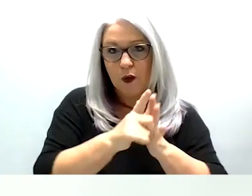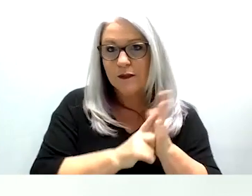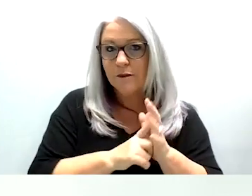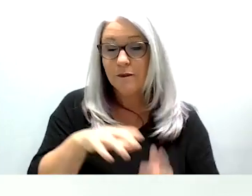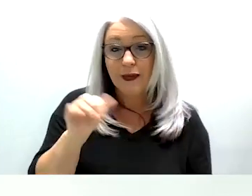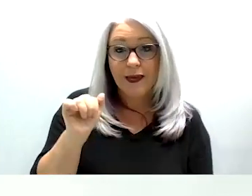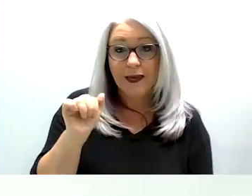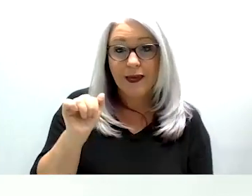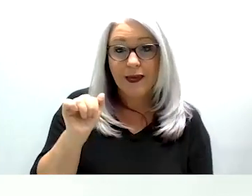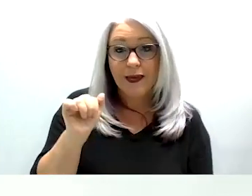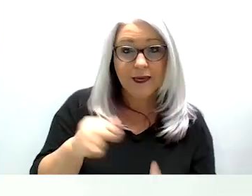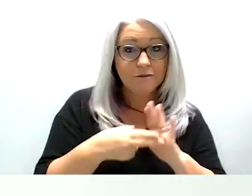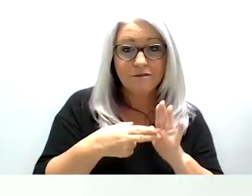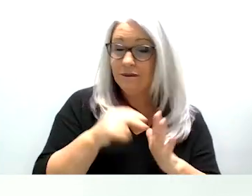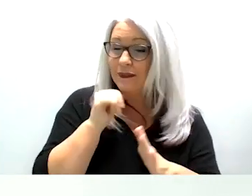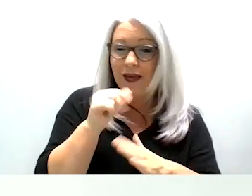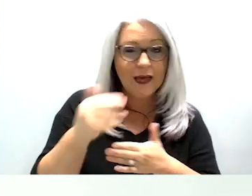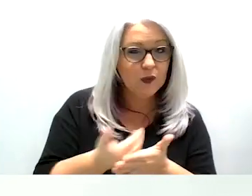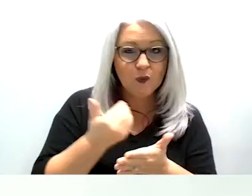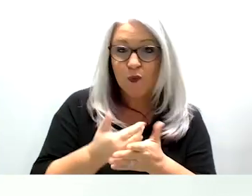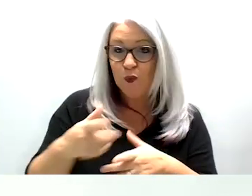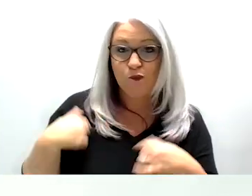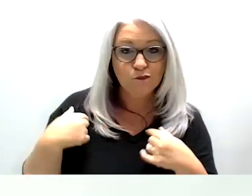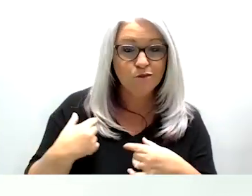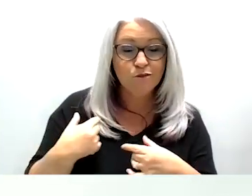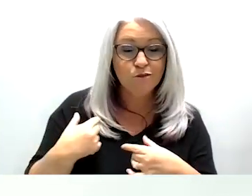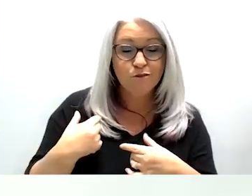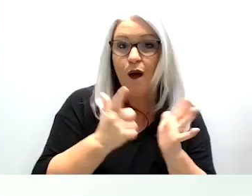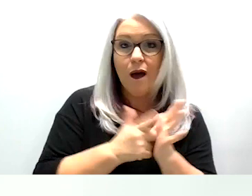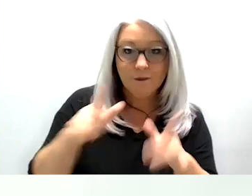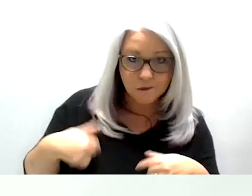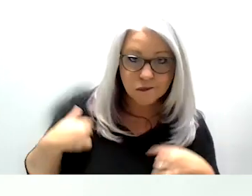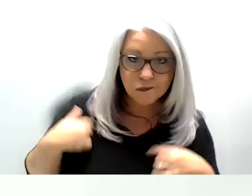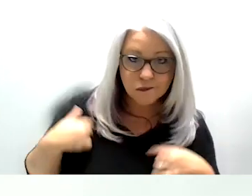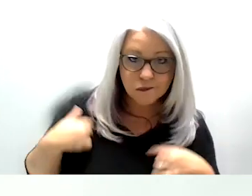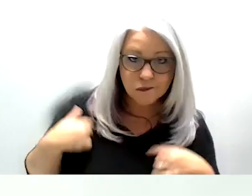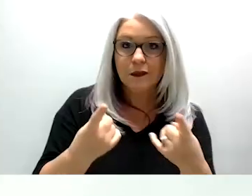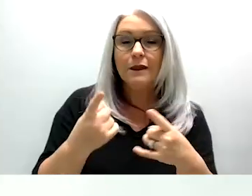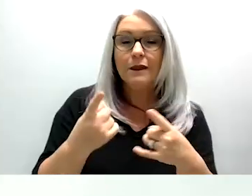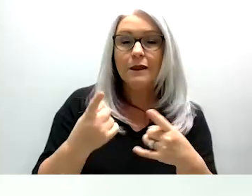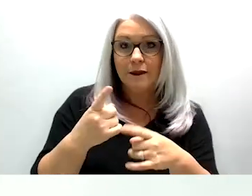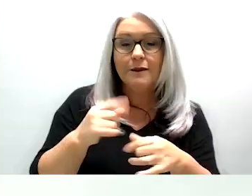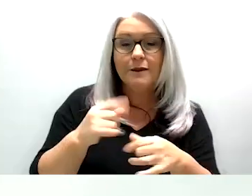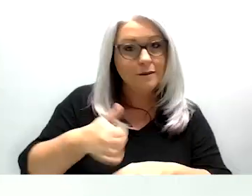since COVID-19. Rather it's established protection that people with long COVID may be able to utilize if they find